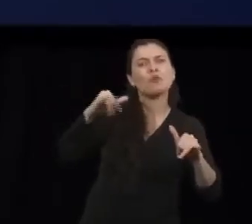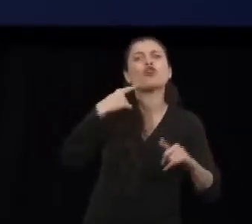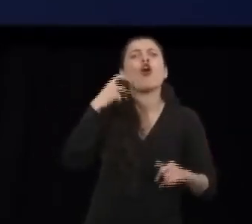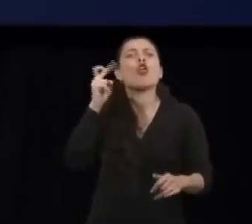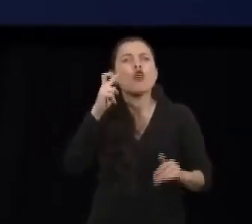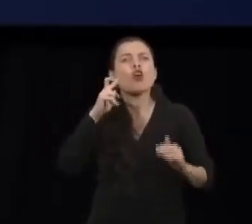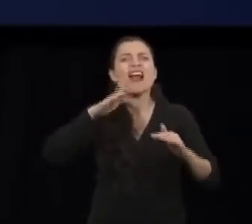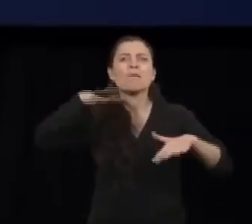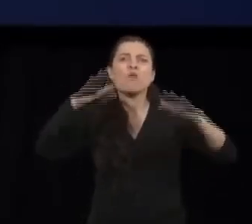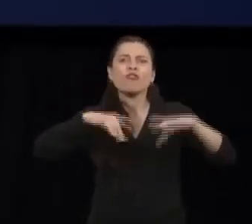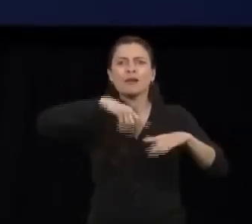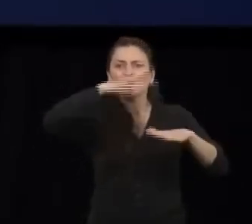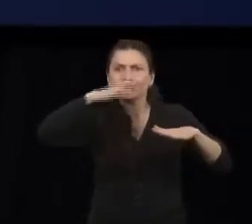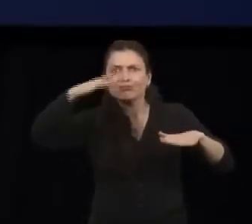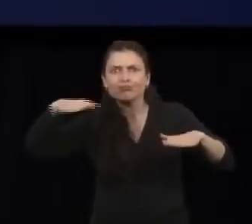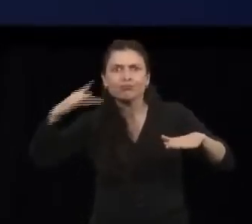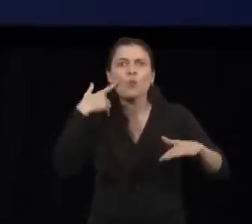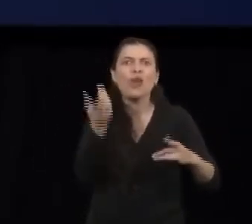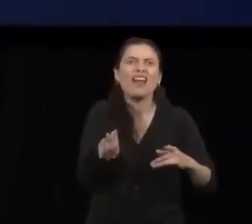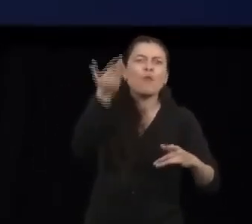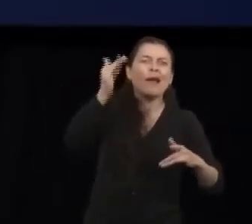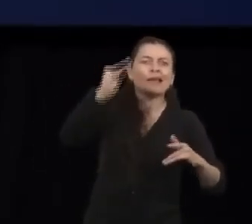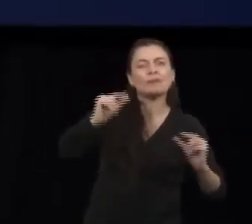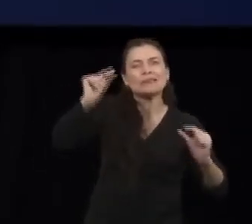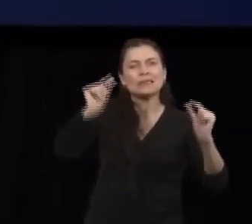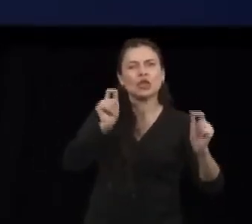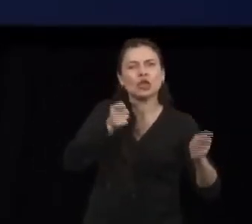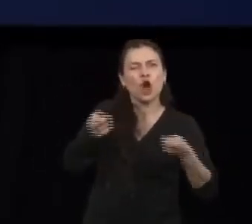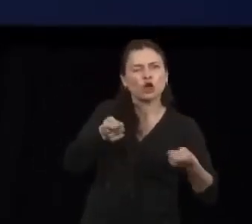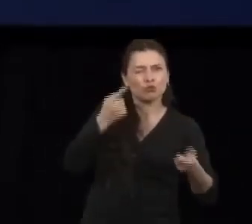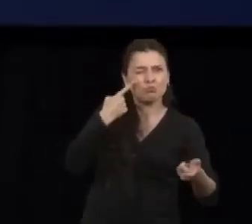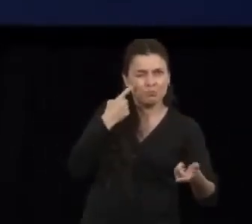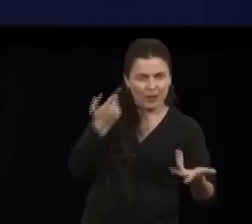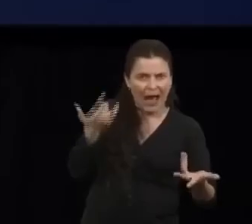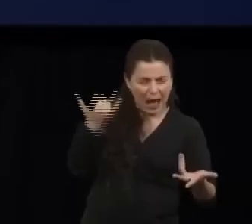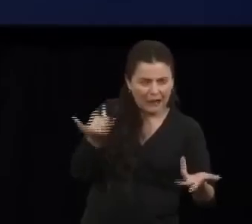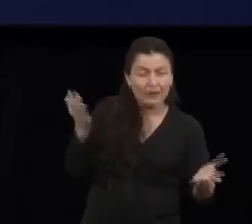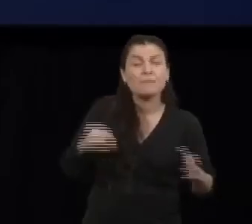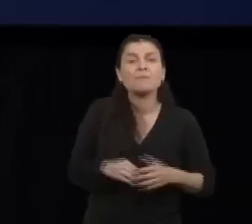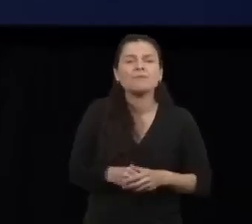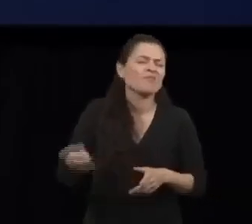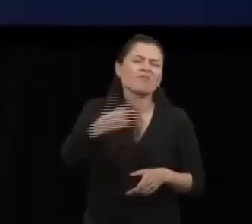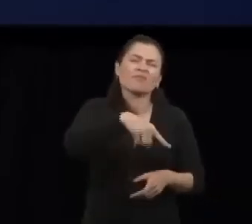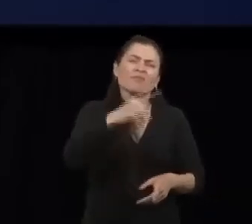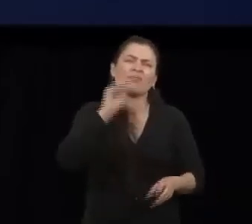that they were going to break the band. And in reality, almost as if